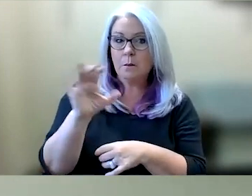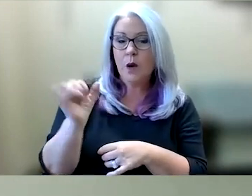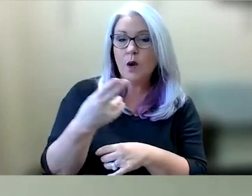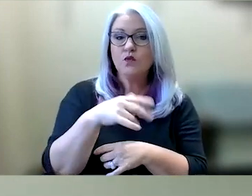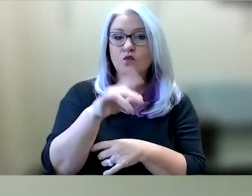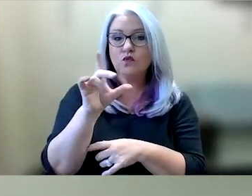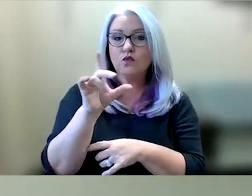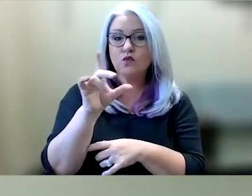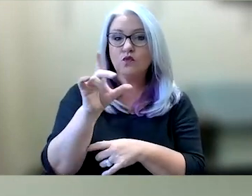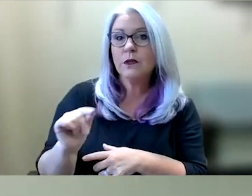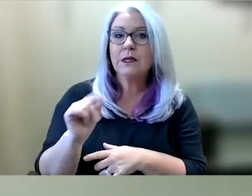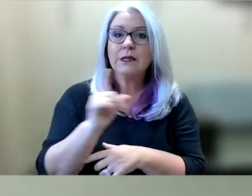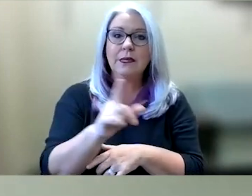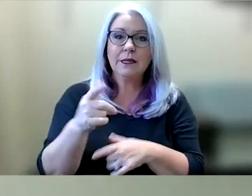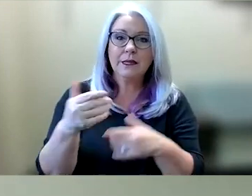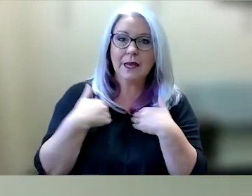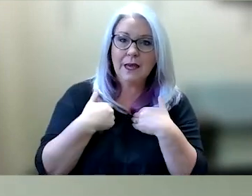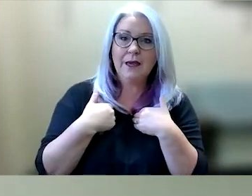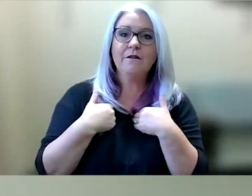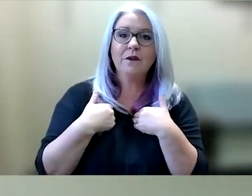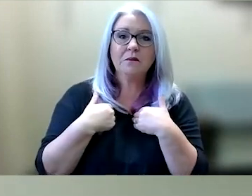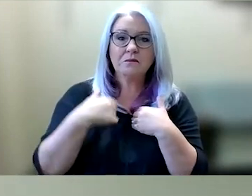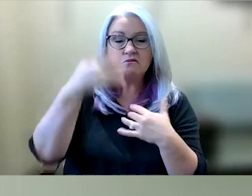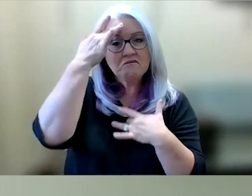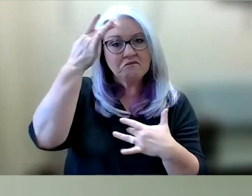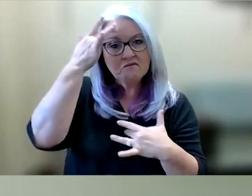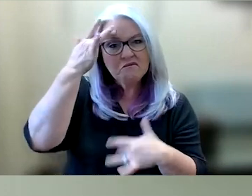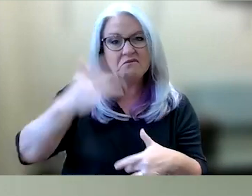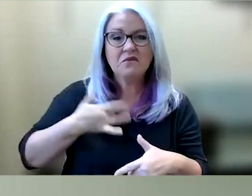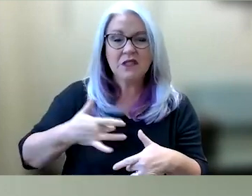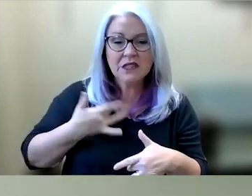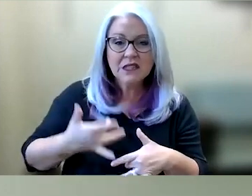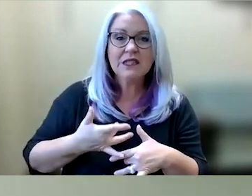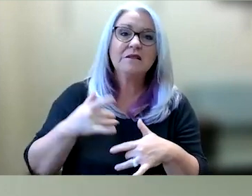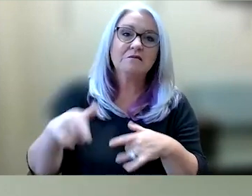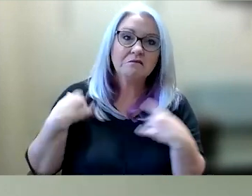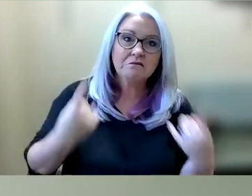have symptoms since then. I use she her pronouns and I'm a white